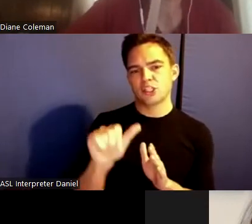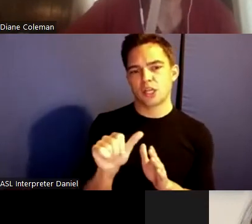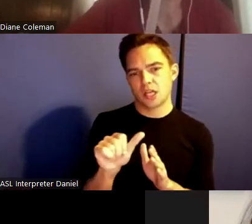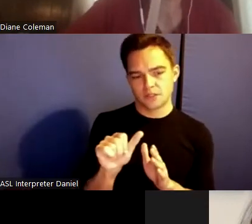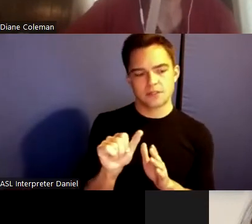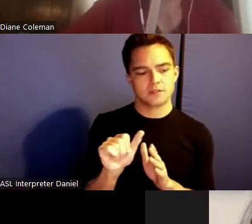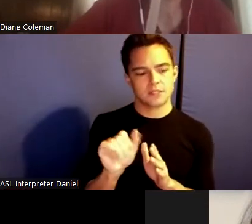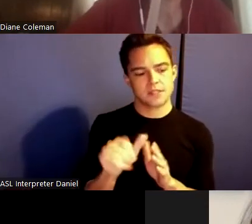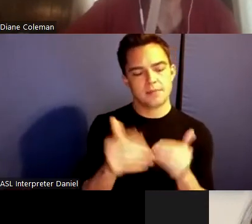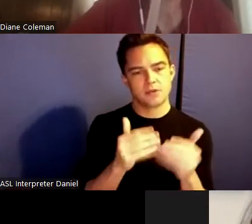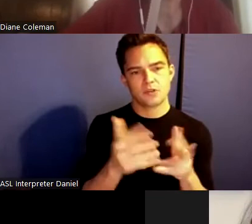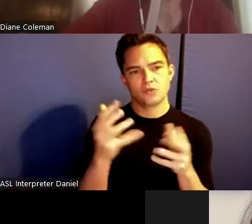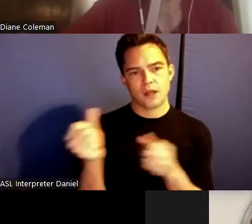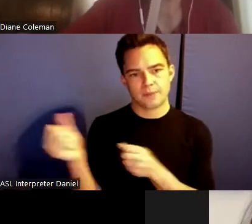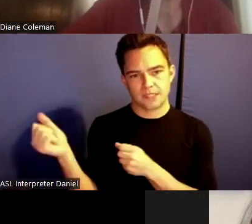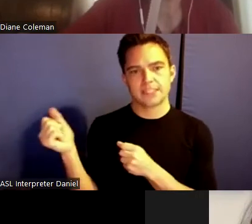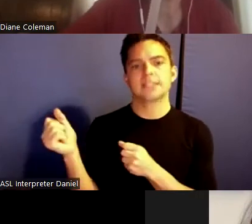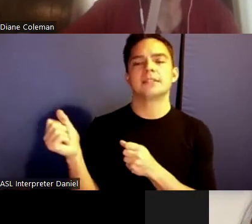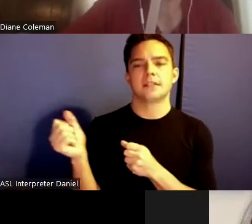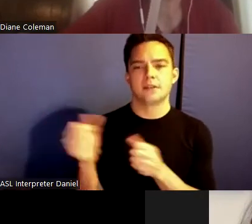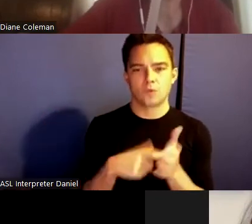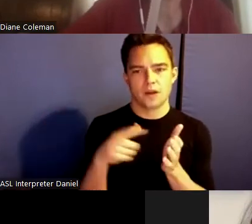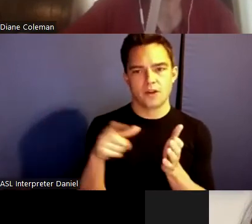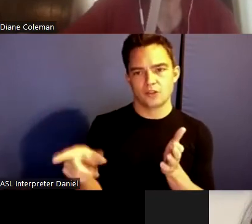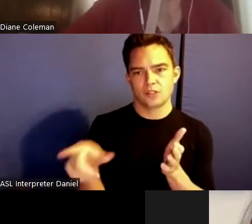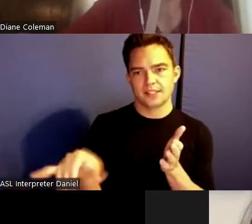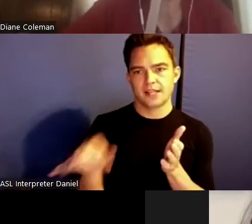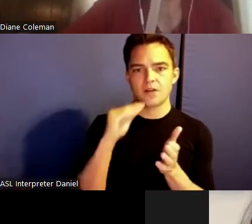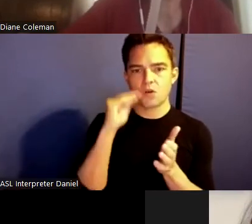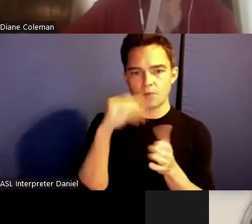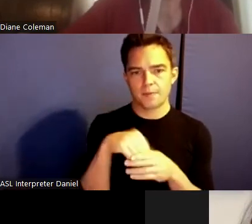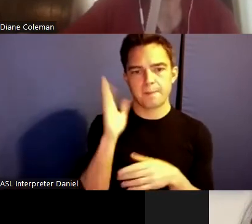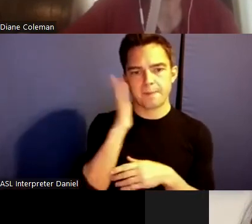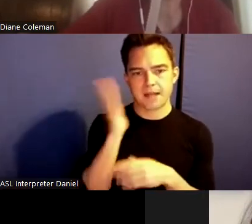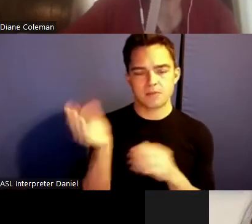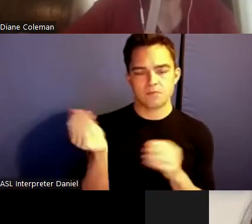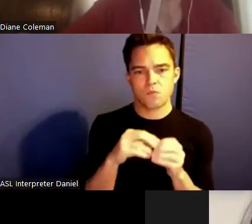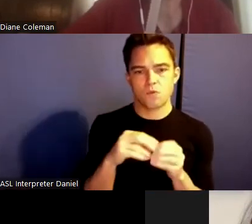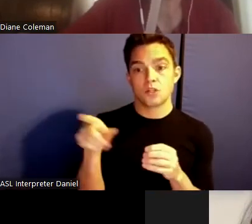progressed rapidly and required her to stay at home in bed. She and her mom both needed to